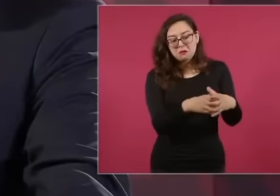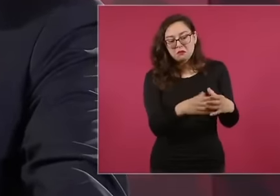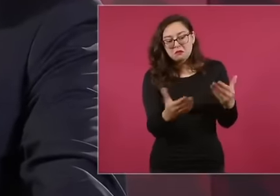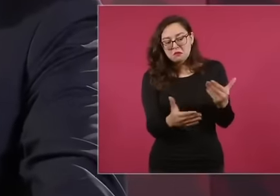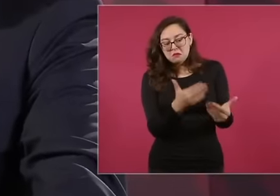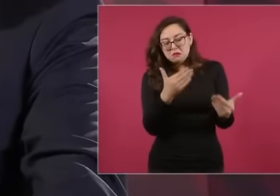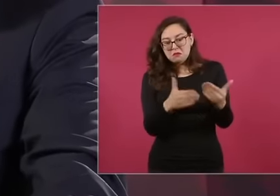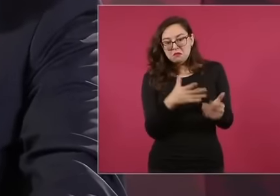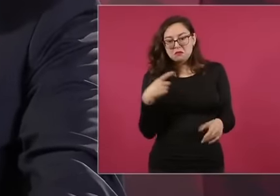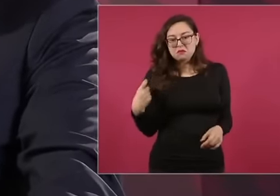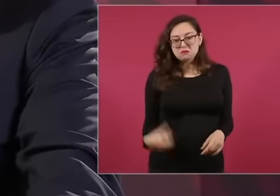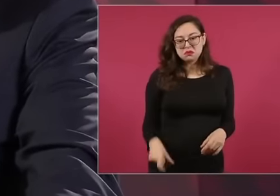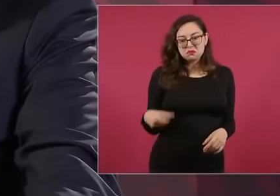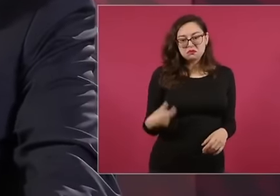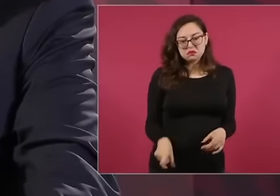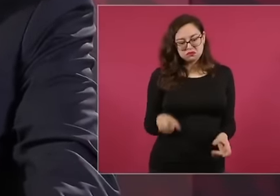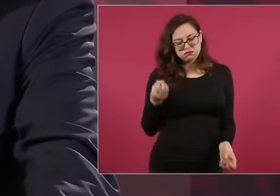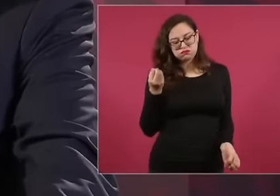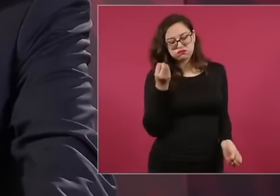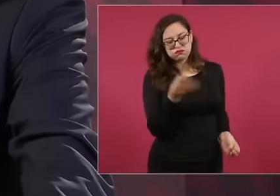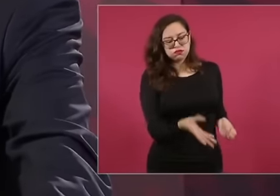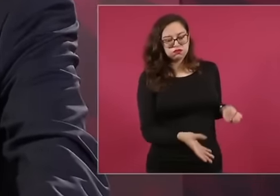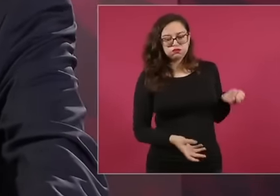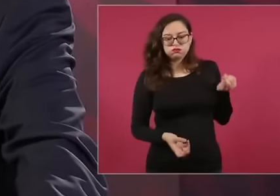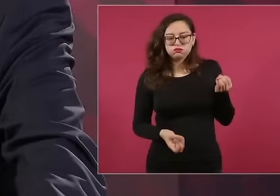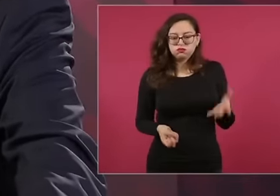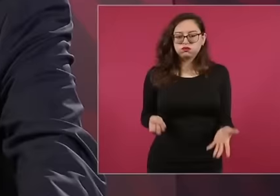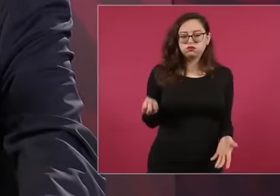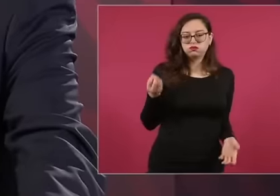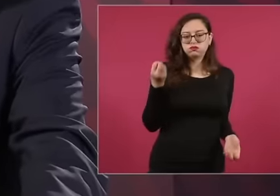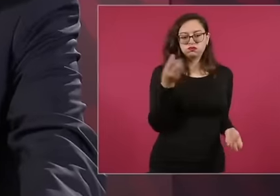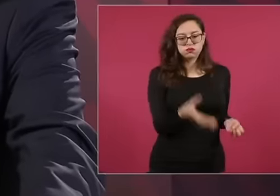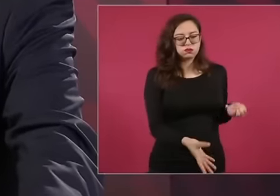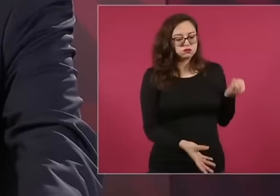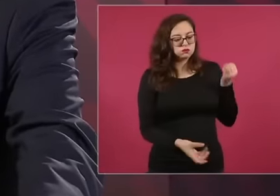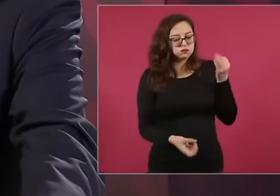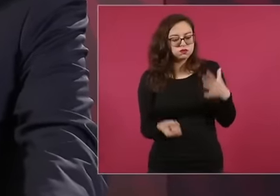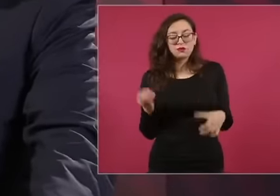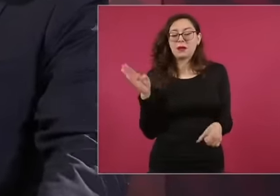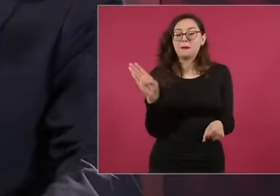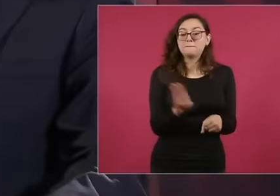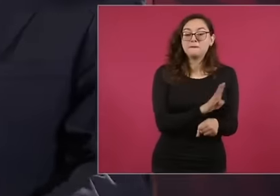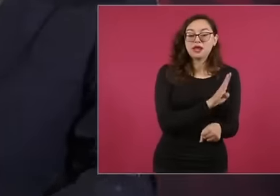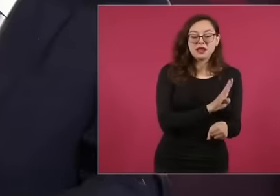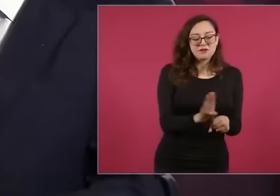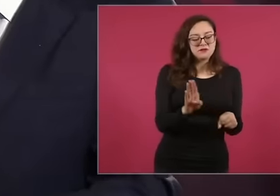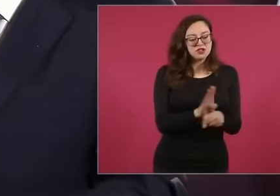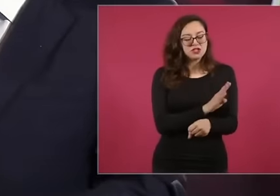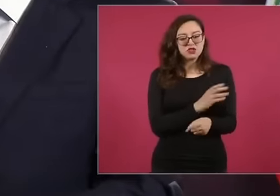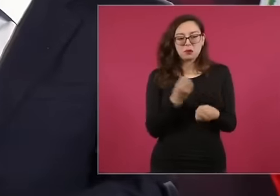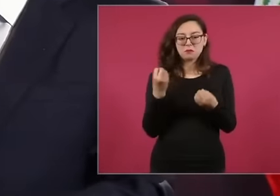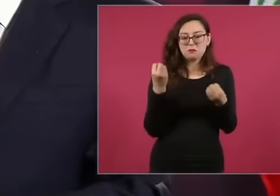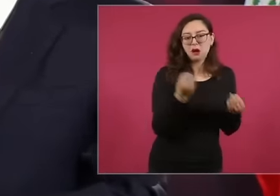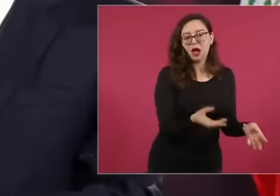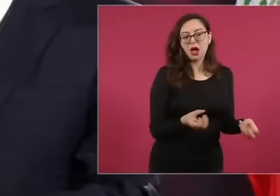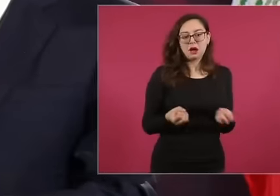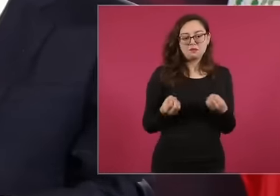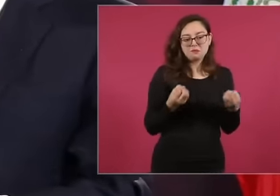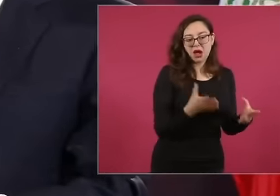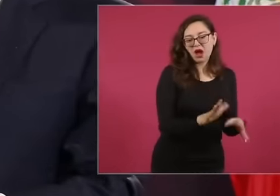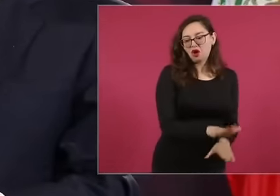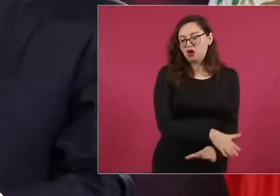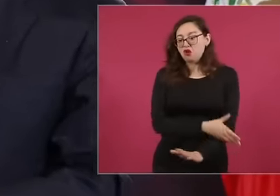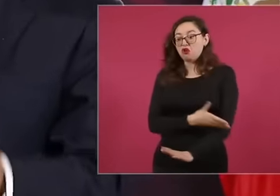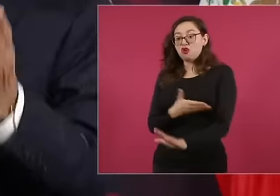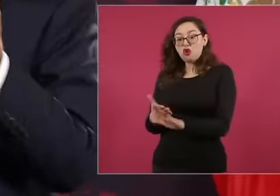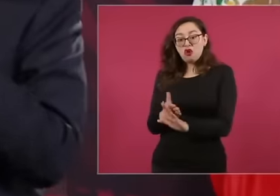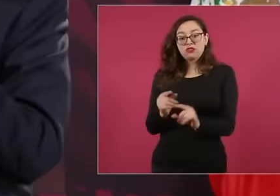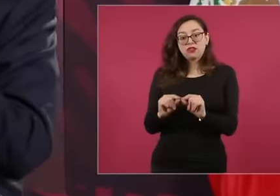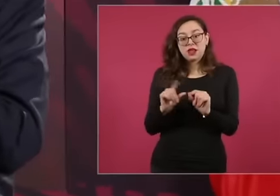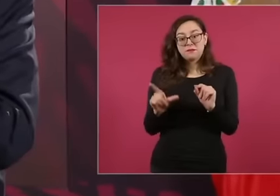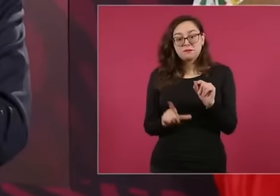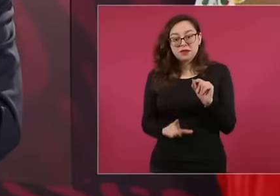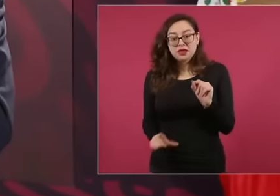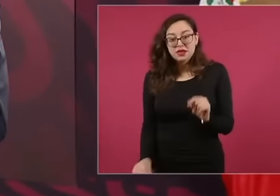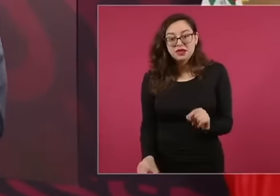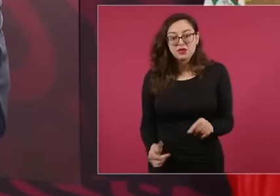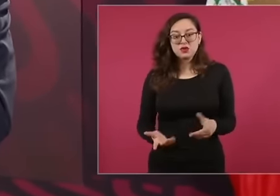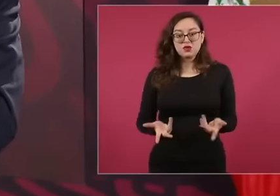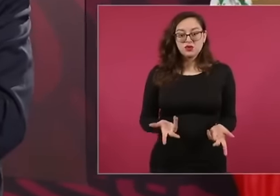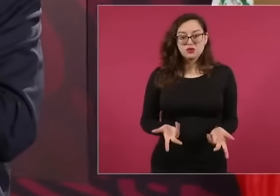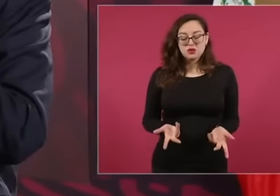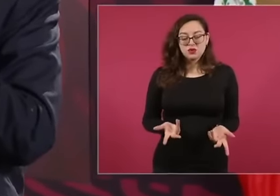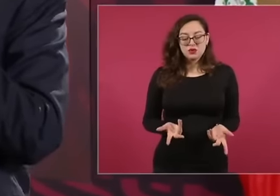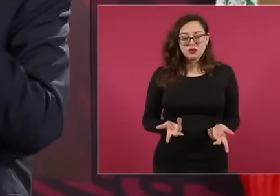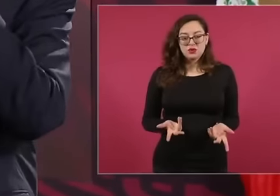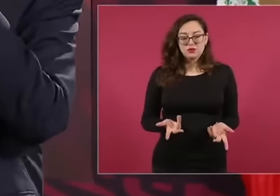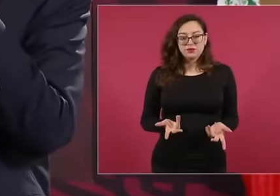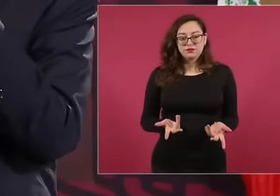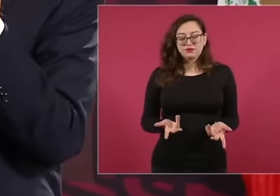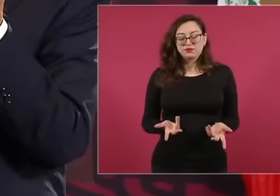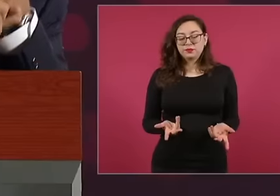eh, taking away all the rights of the people, they took away the peasants' right to the